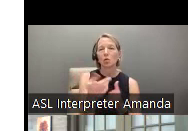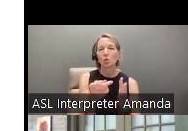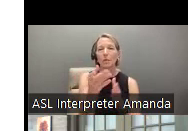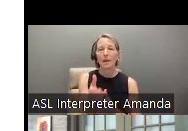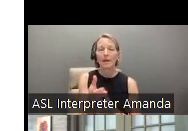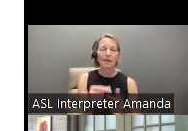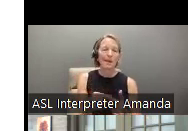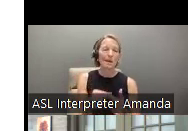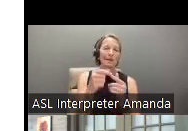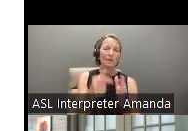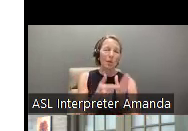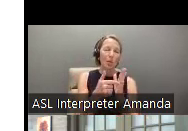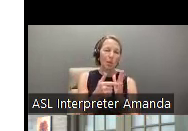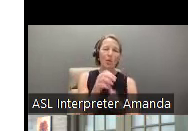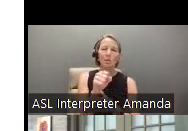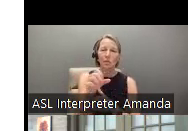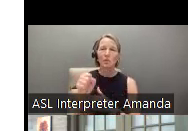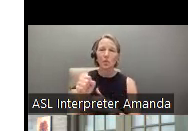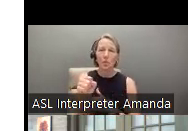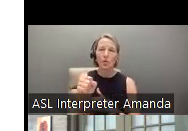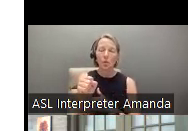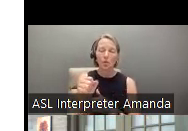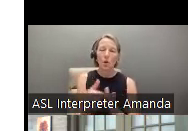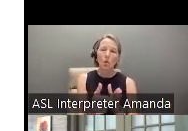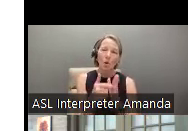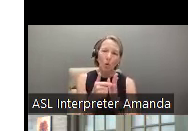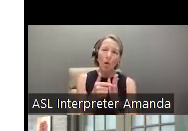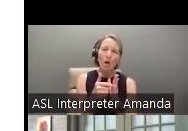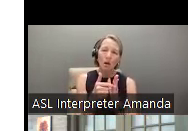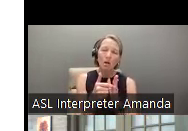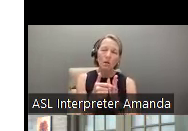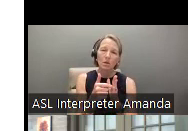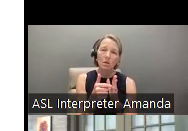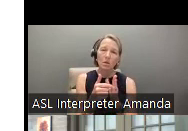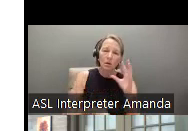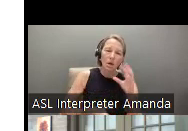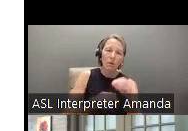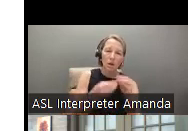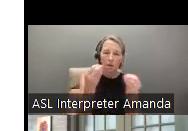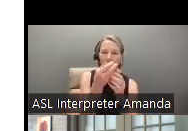is a special requirement that Social Security does require some additional information in